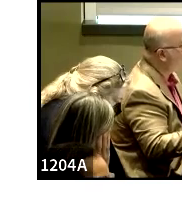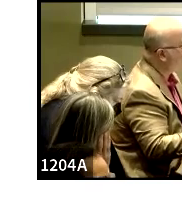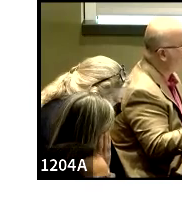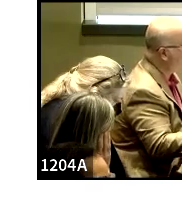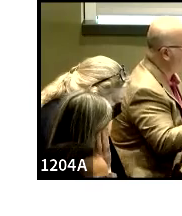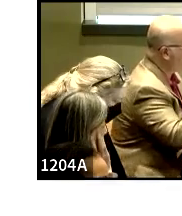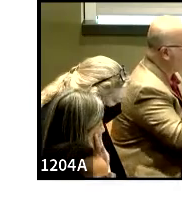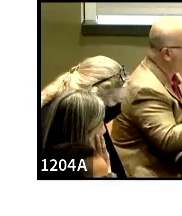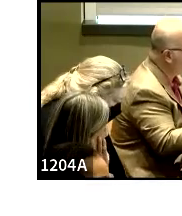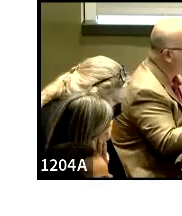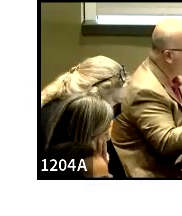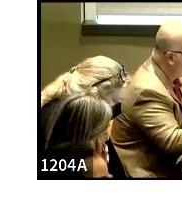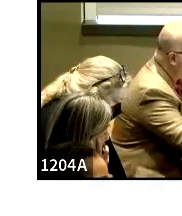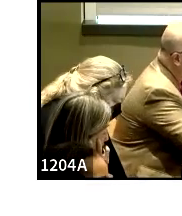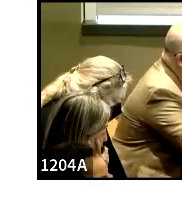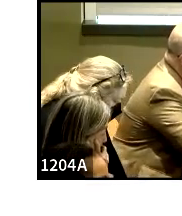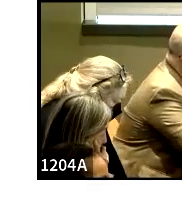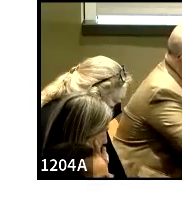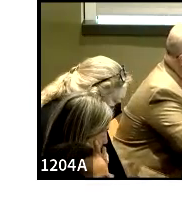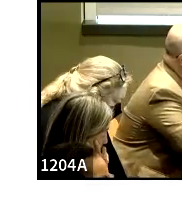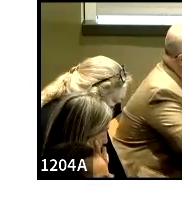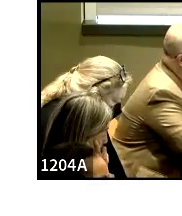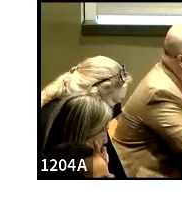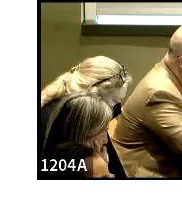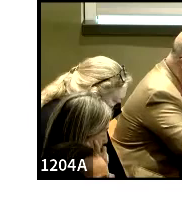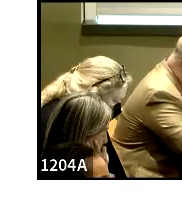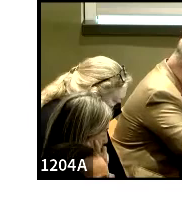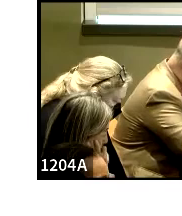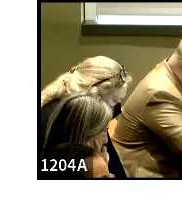of why they should be related to what the CDC is looking at and was proposing.